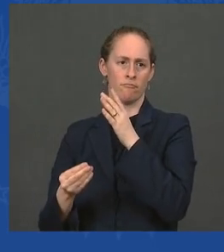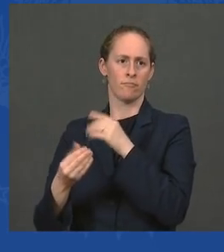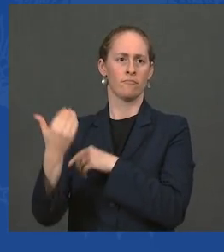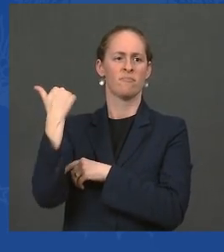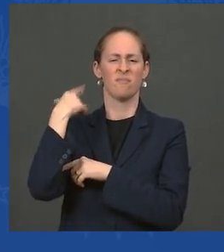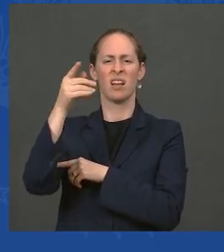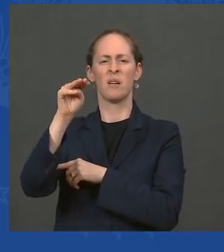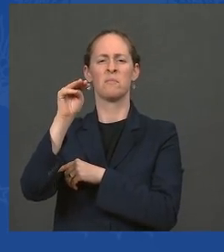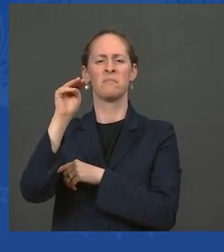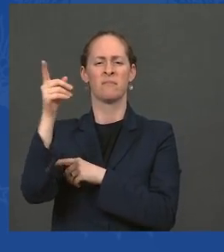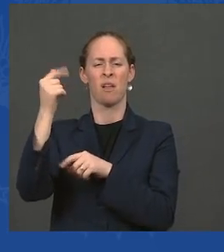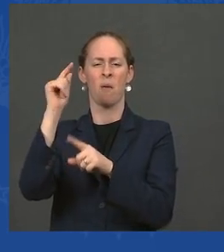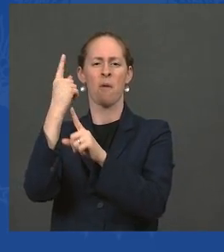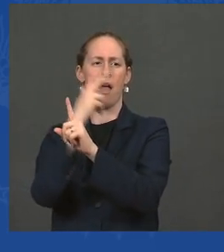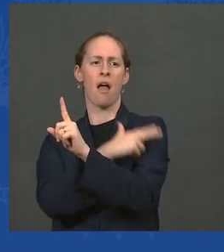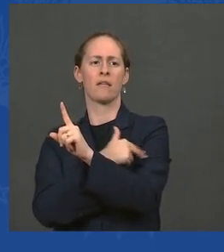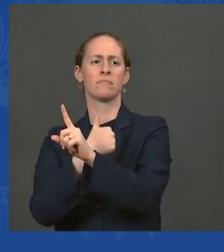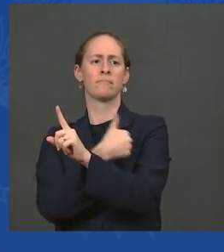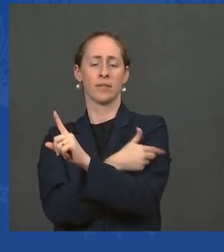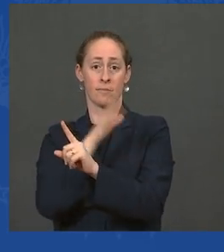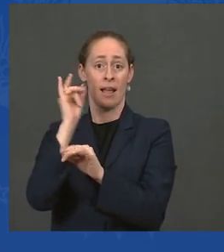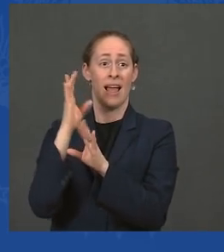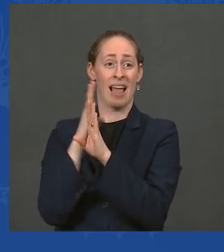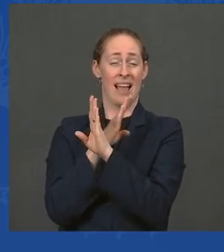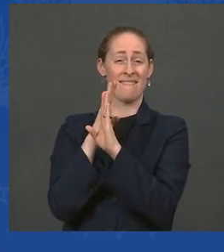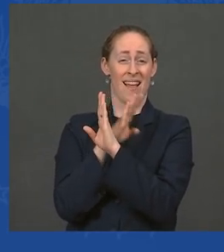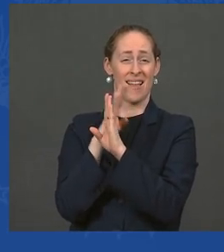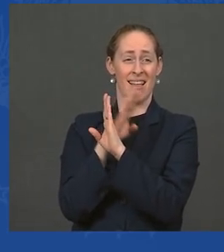He was up here opening up gas stations in 19-